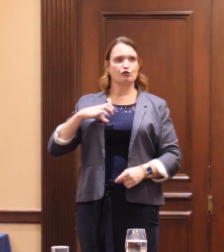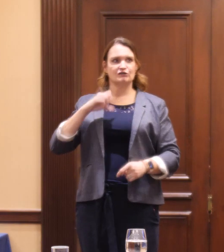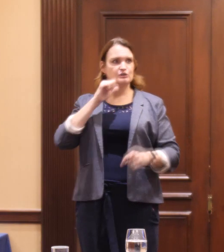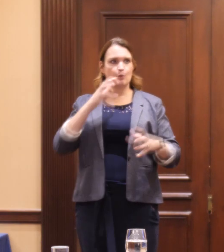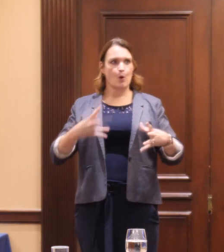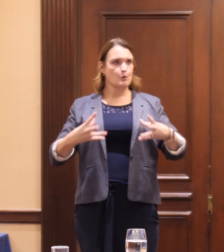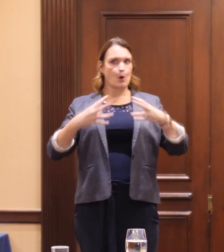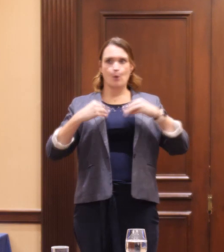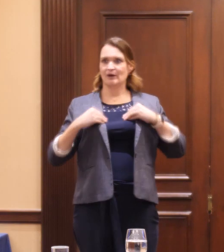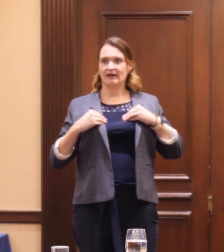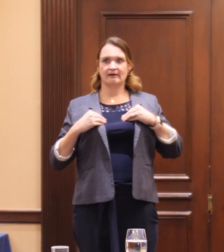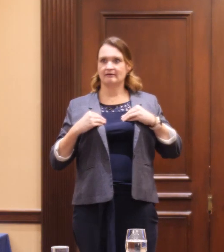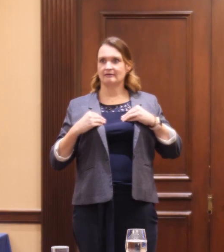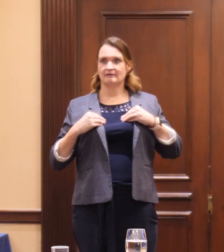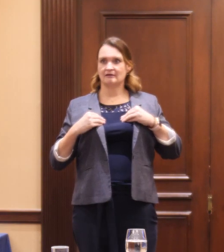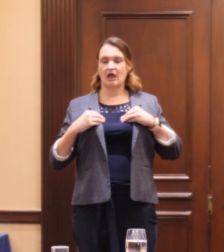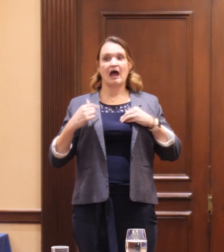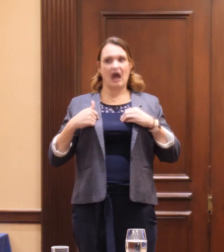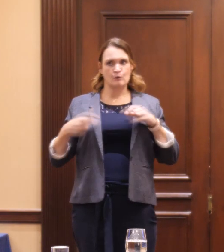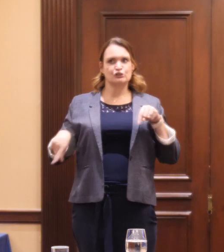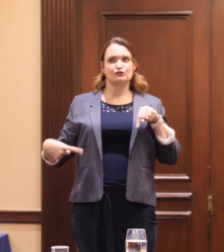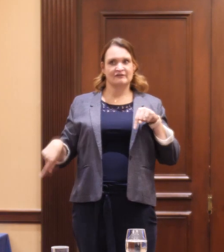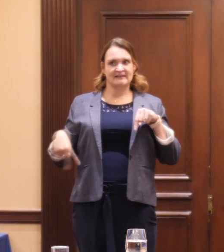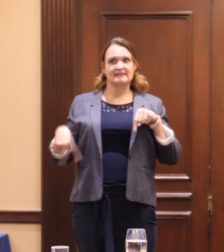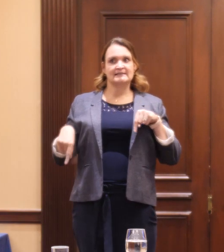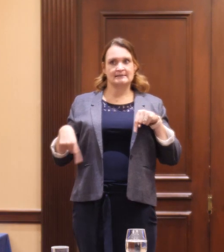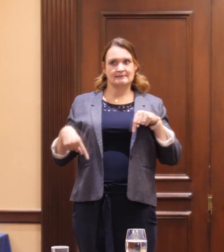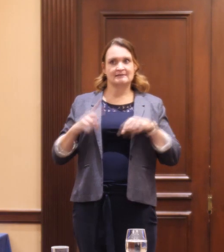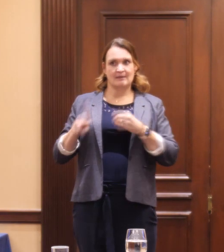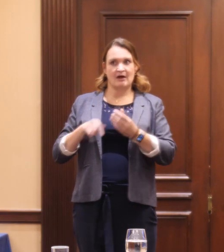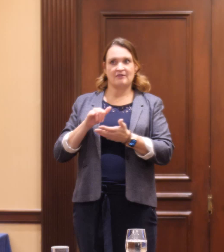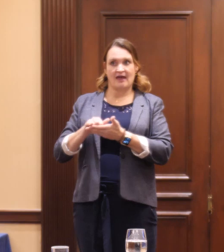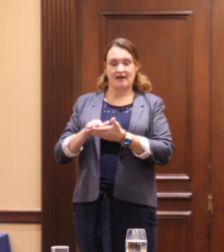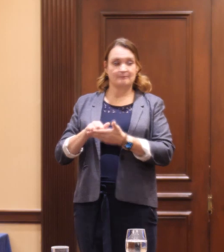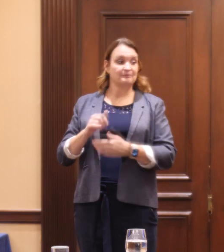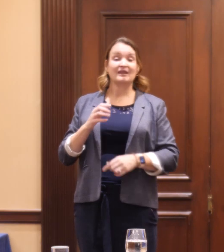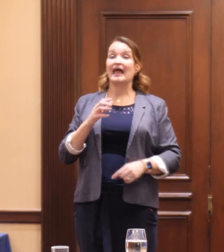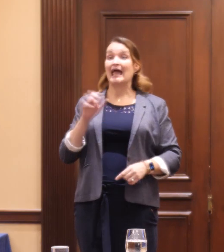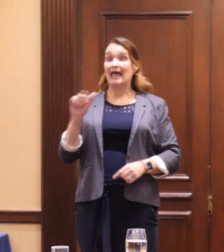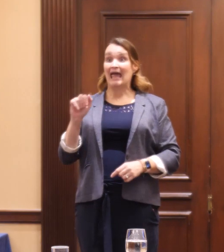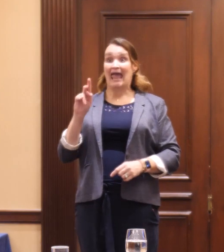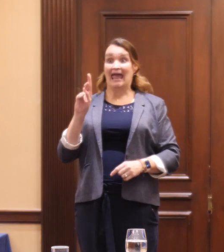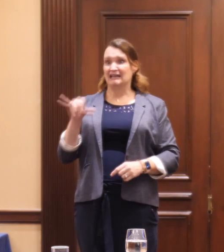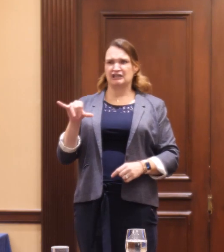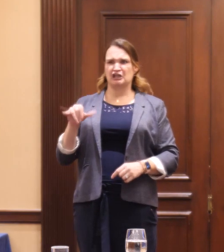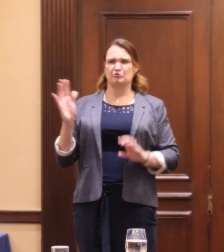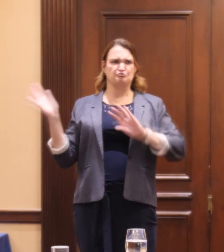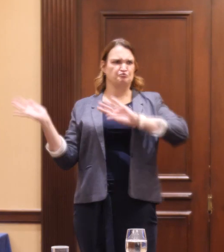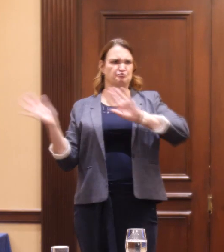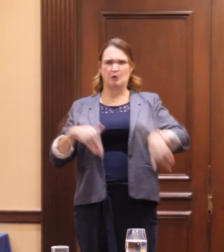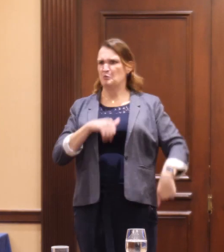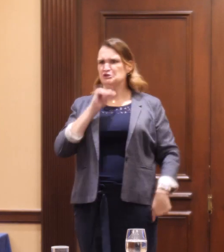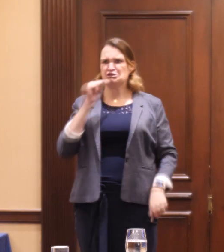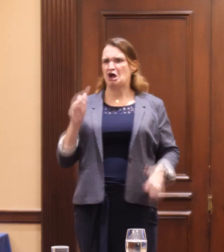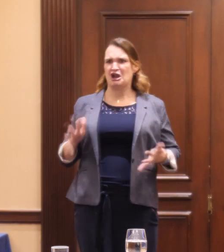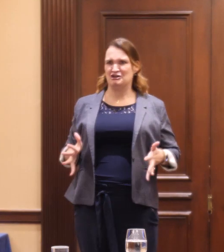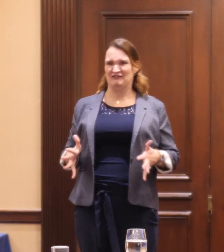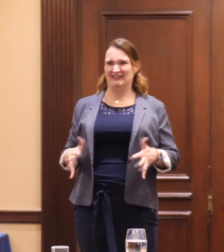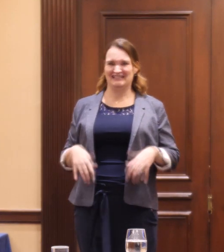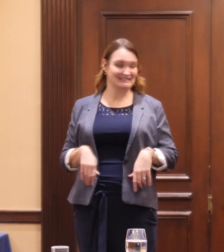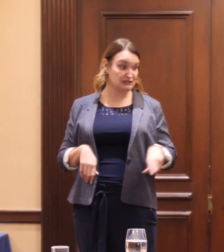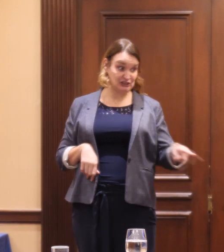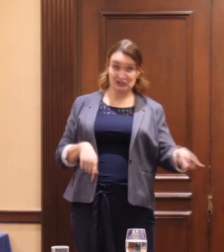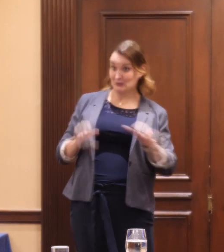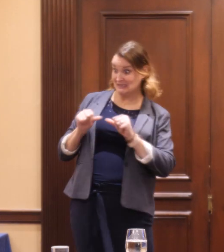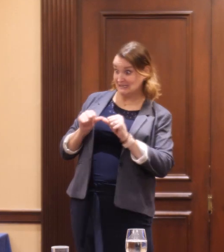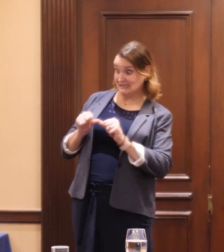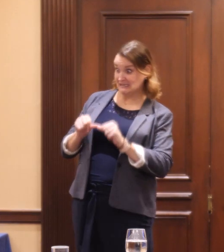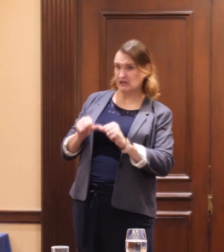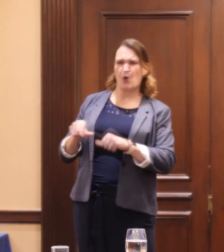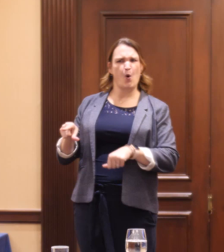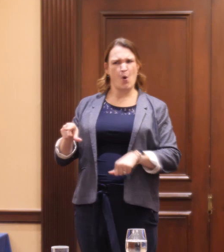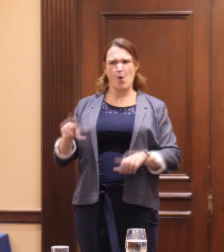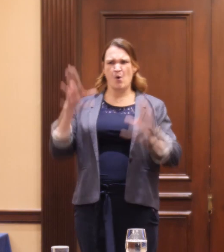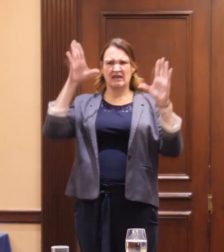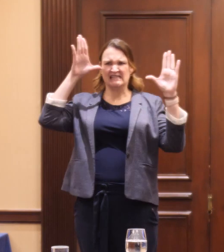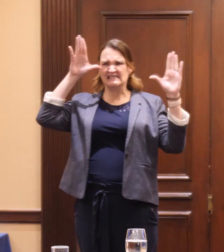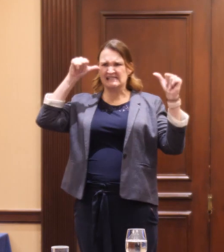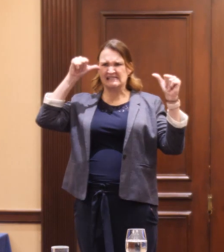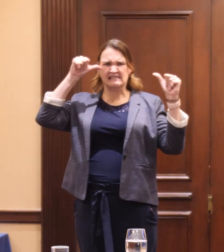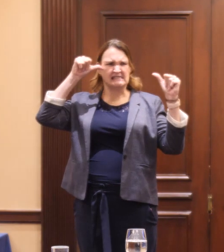I wasn't really nervous about that. Andi was not. she was insistent and